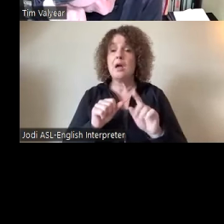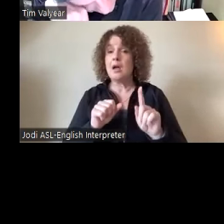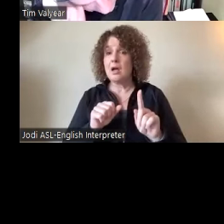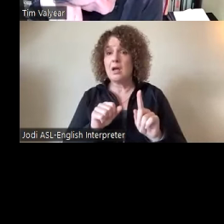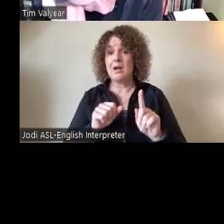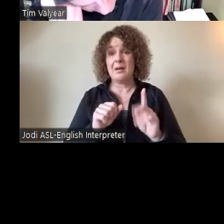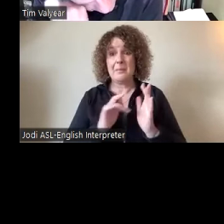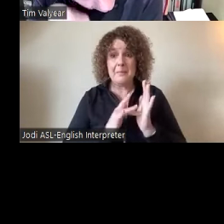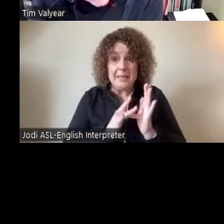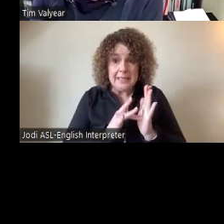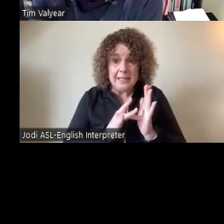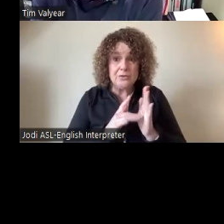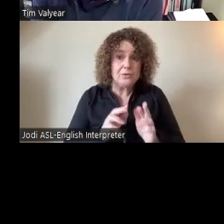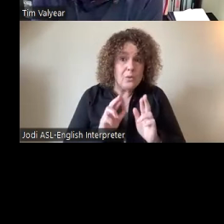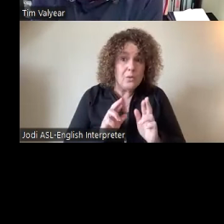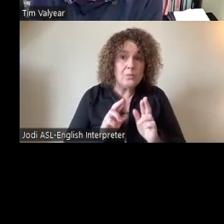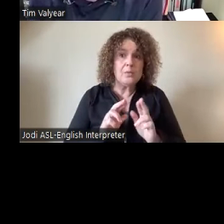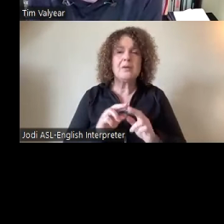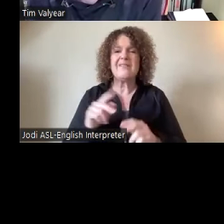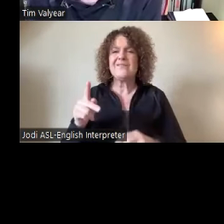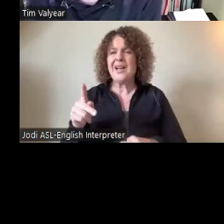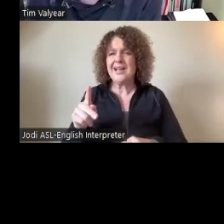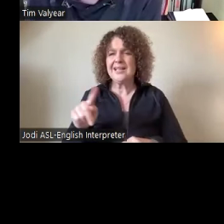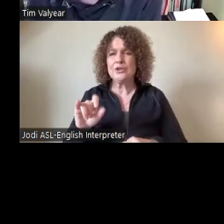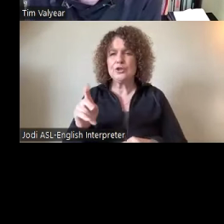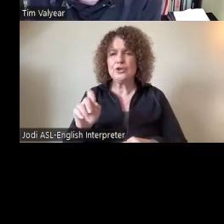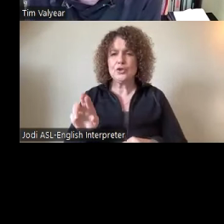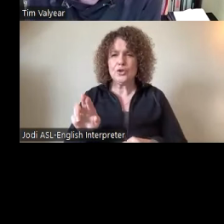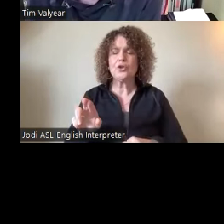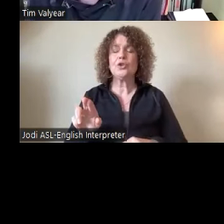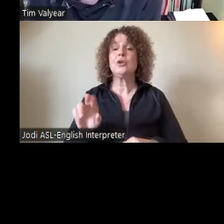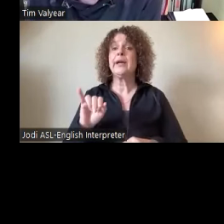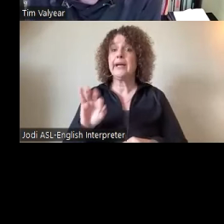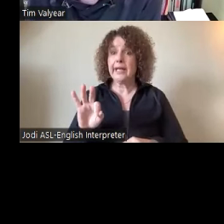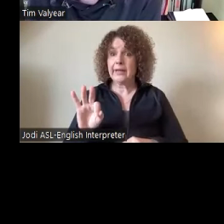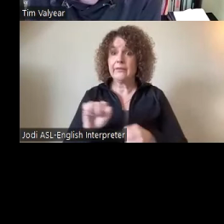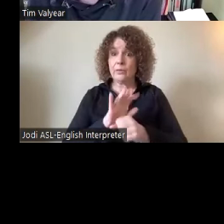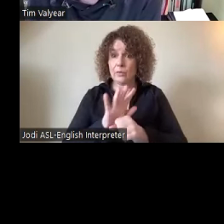day. I know they're hard to find. And the hopeful thing